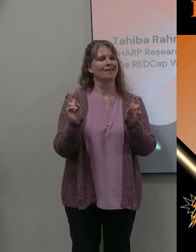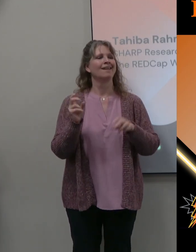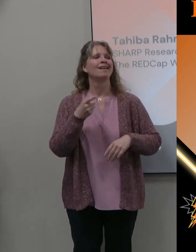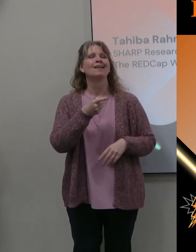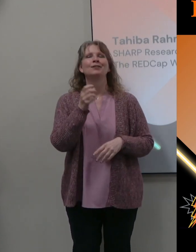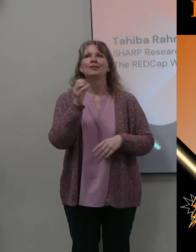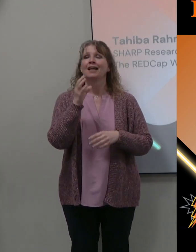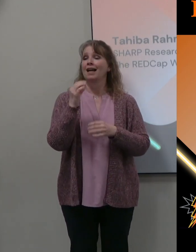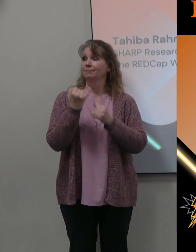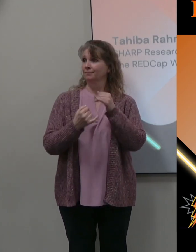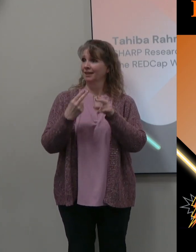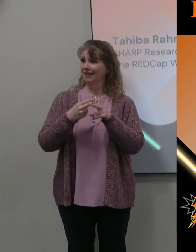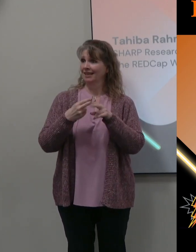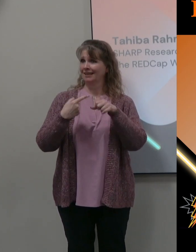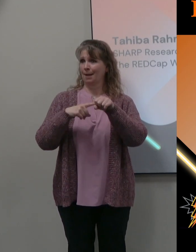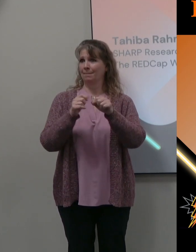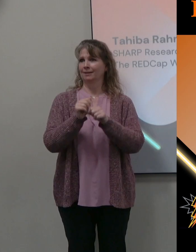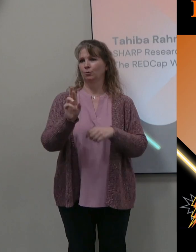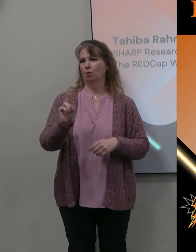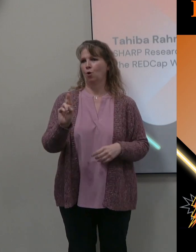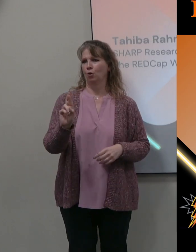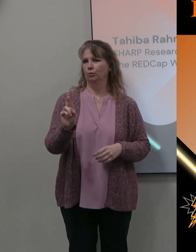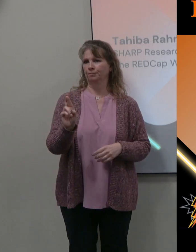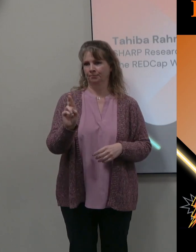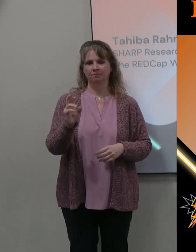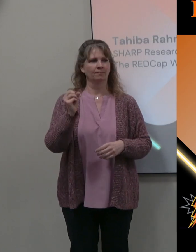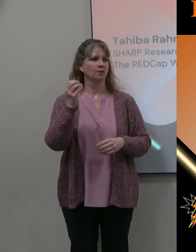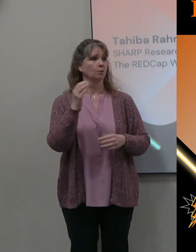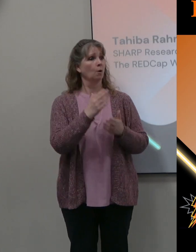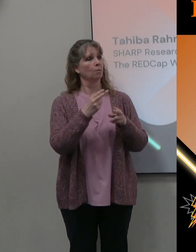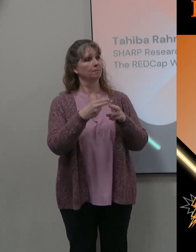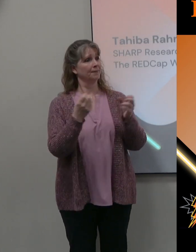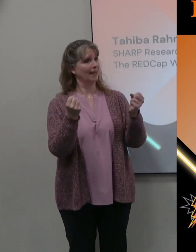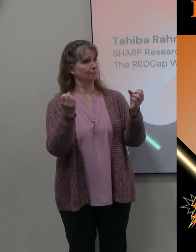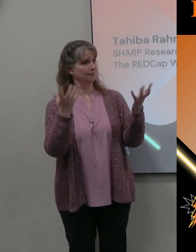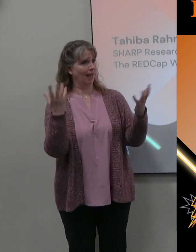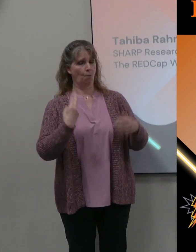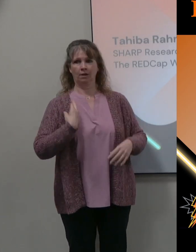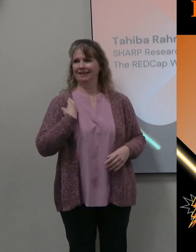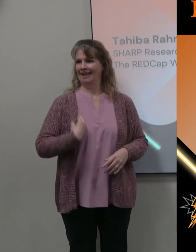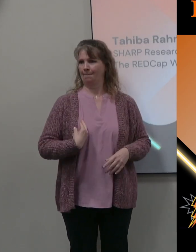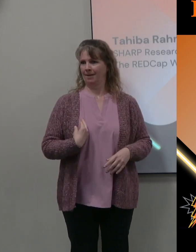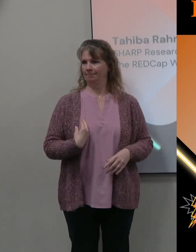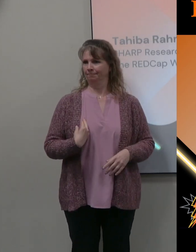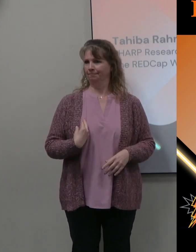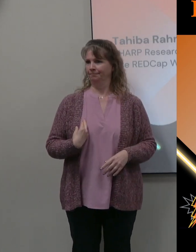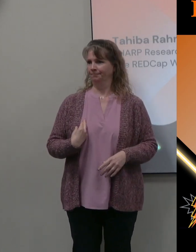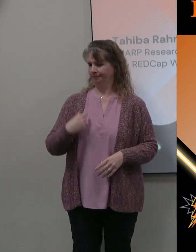streak that she has. Her last name starts with R, so we made her sign name